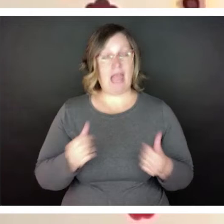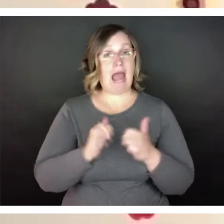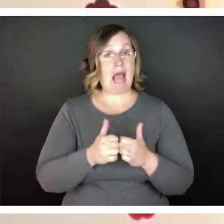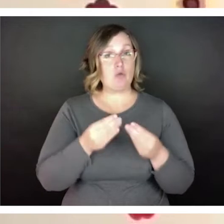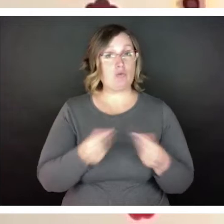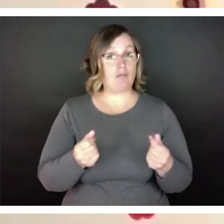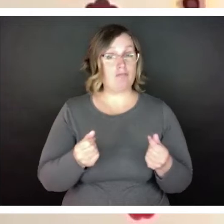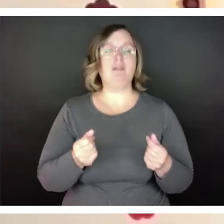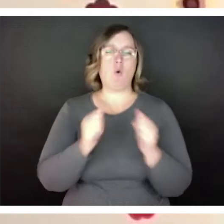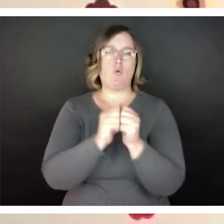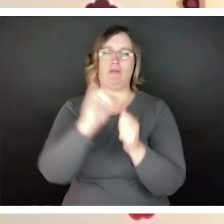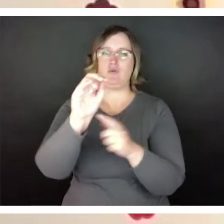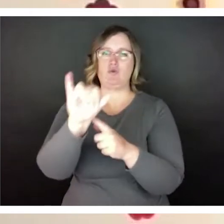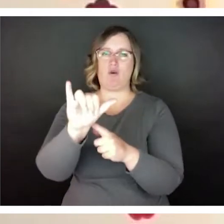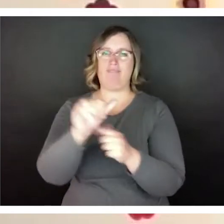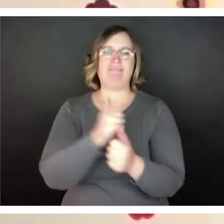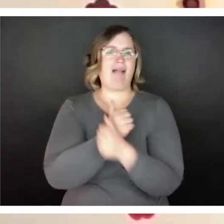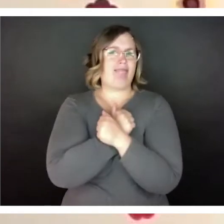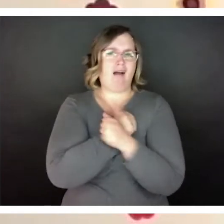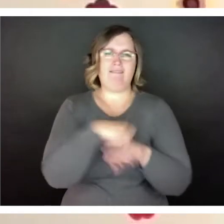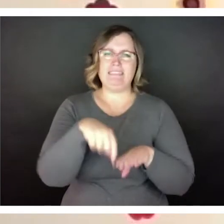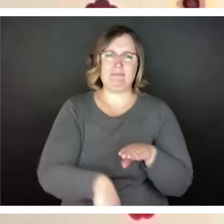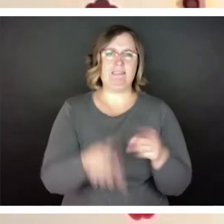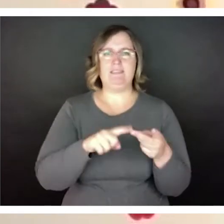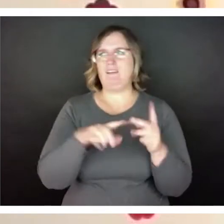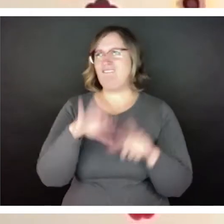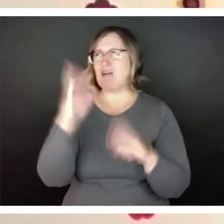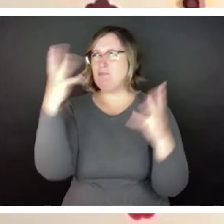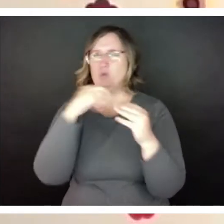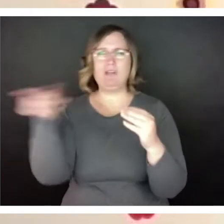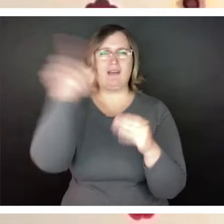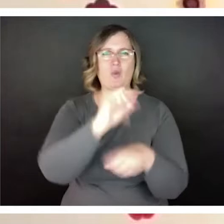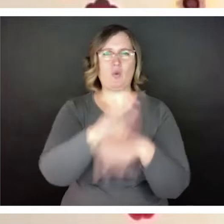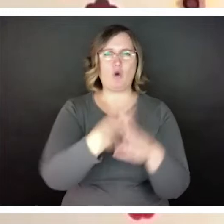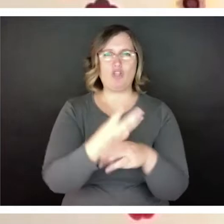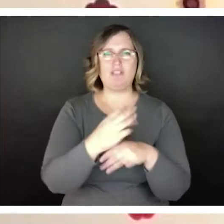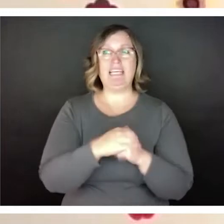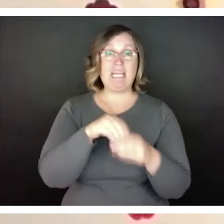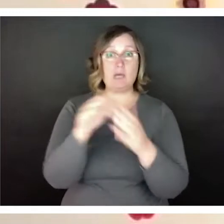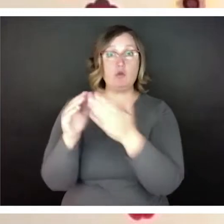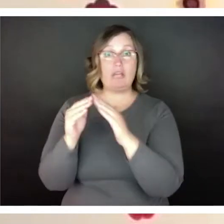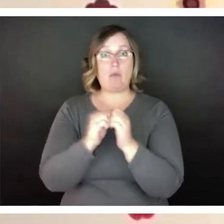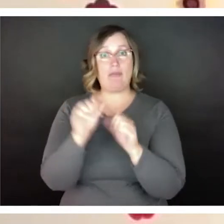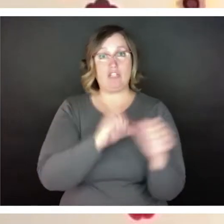Love deeply, find beauty in the world, in community and with one another and then make sure